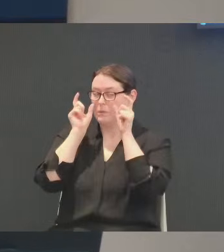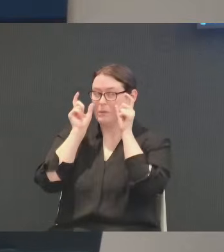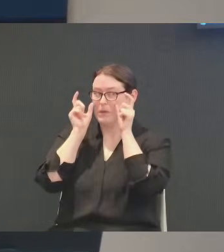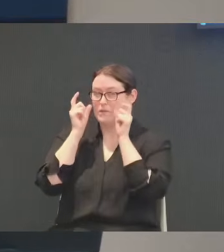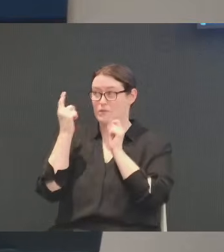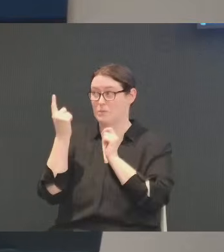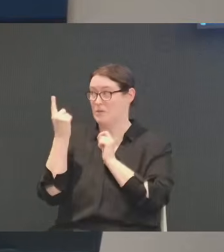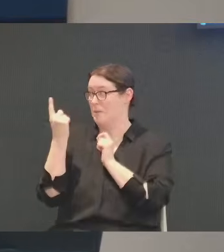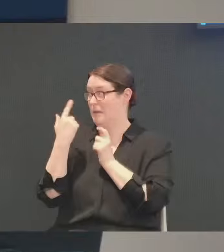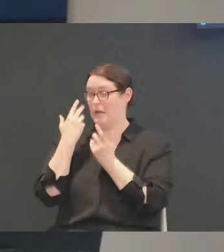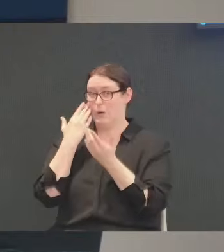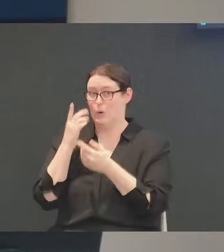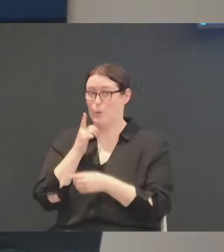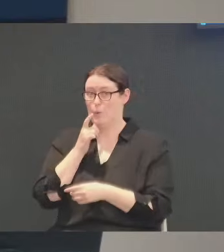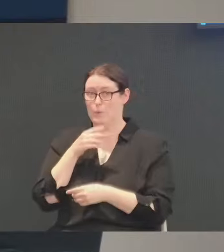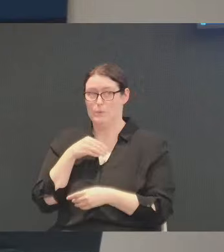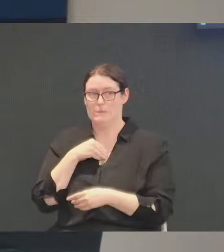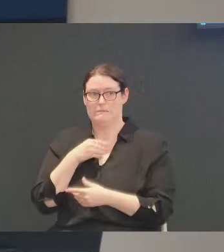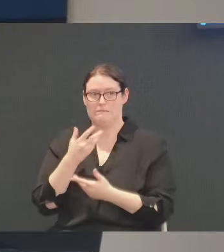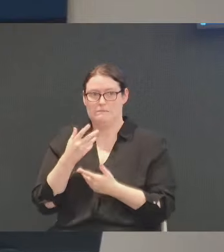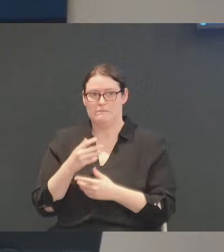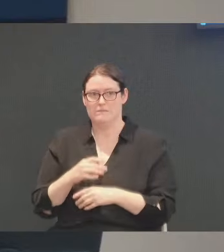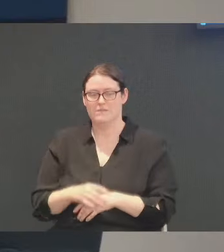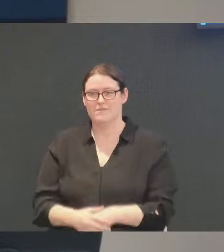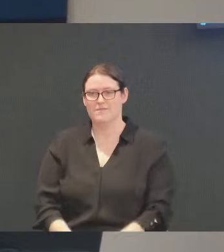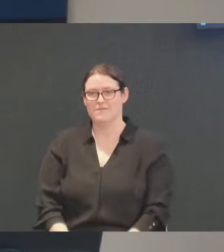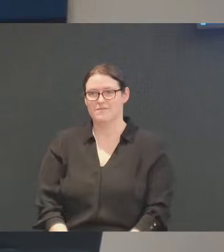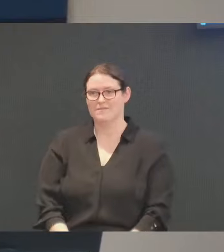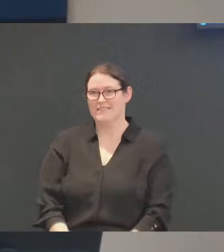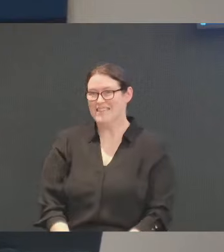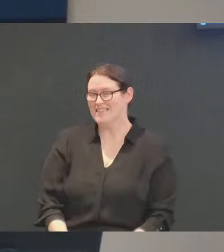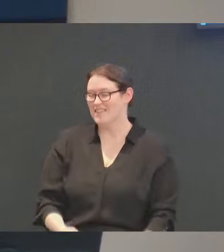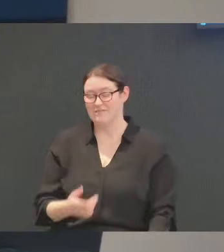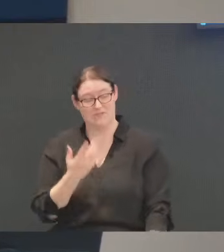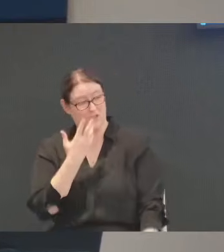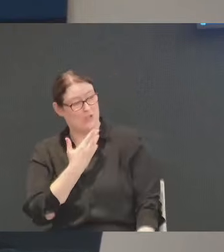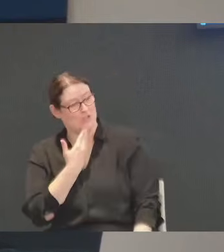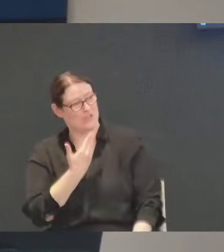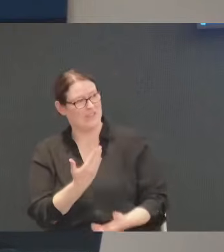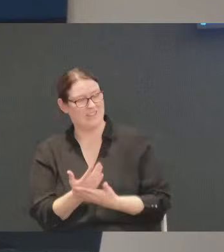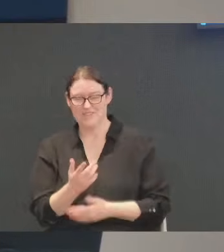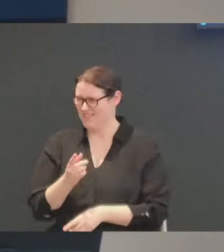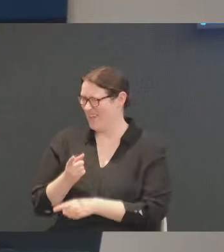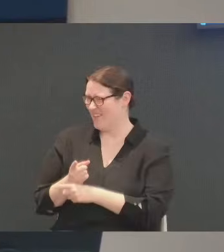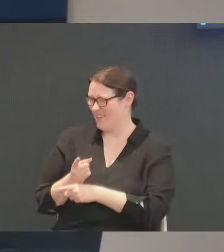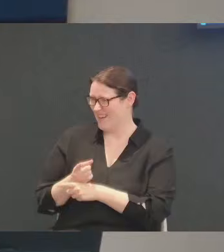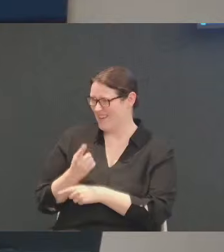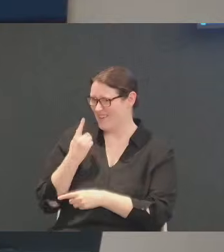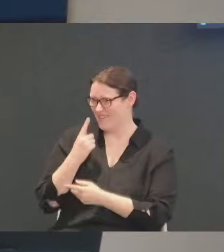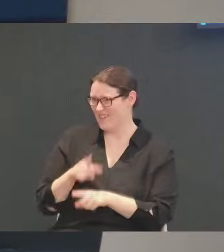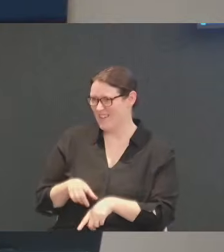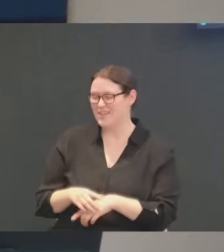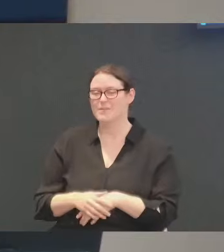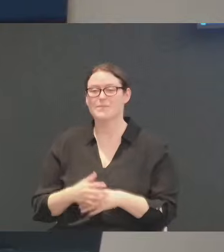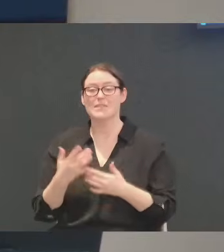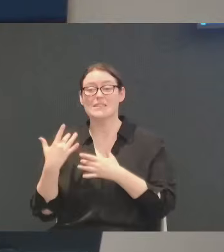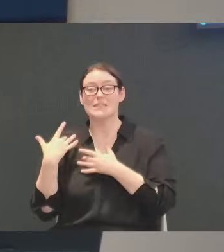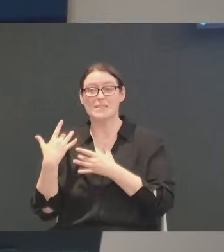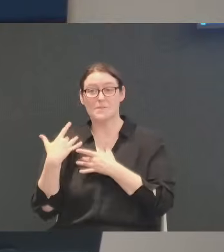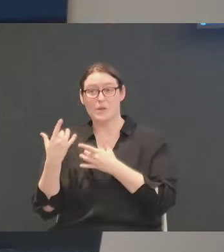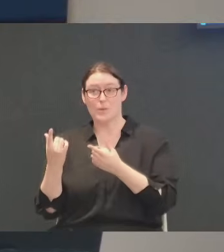Here we go. Huh? Yeah, they're different, aren't they? So, what we normally do, um, for our regular